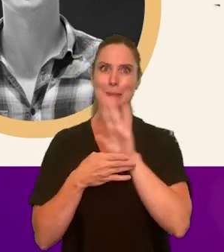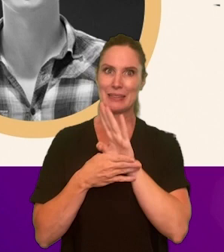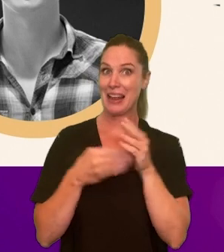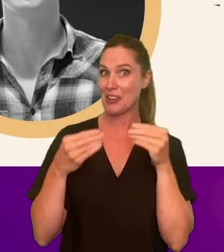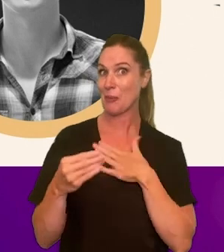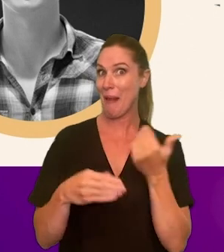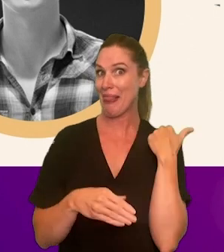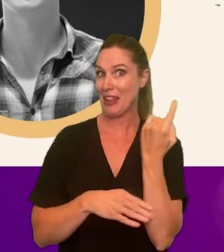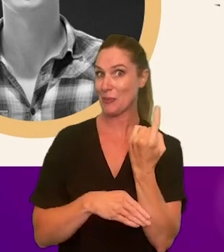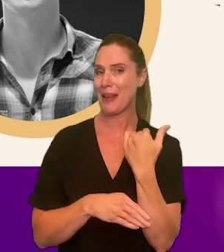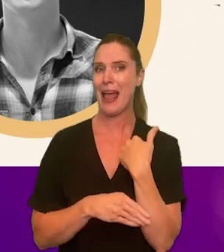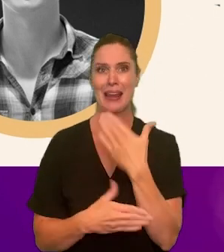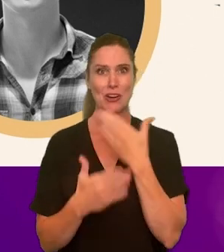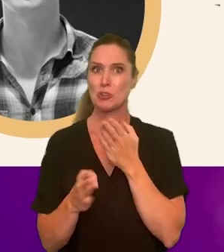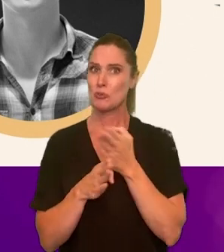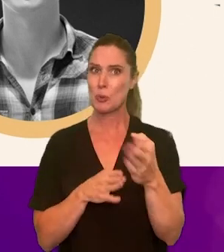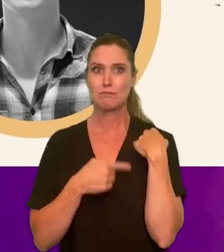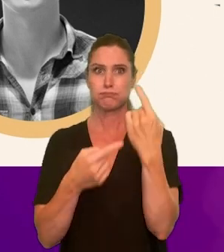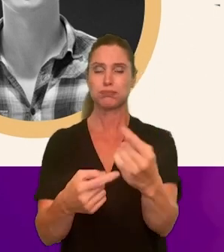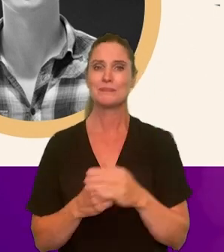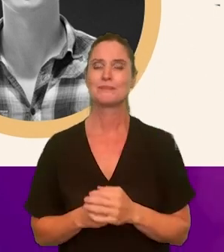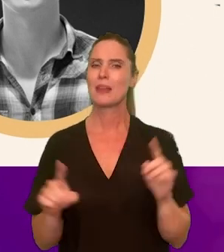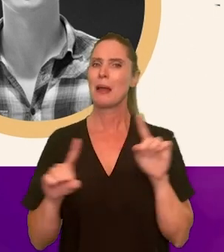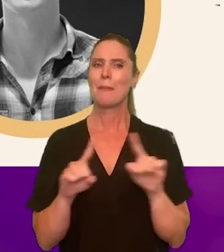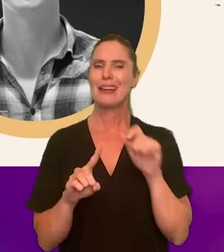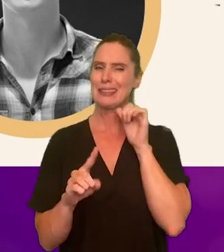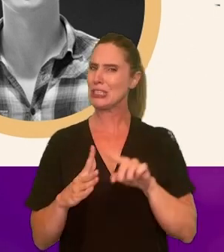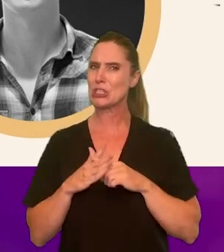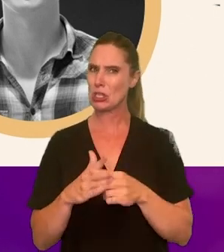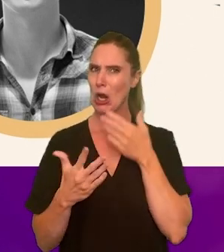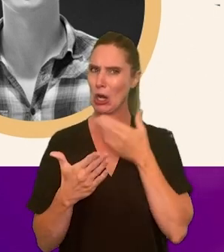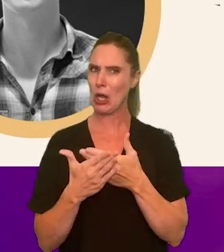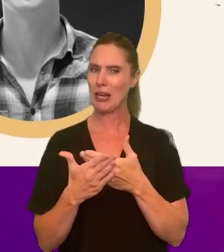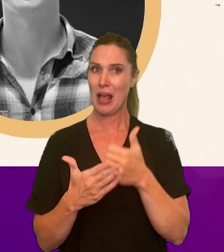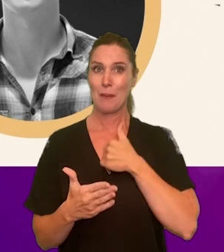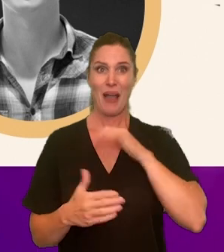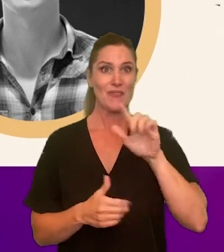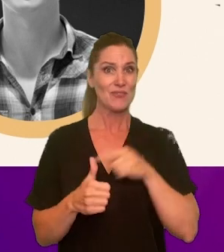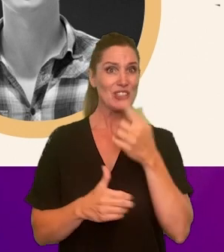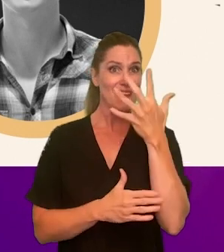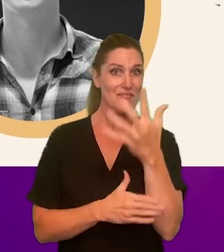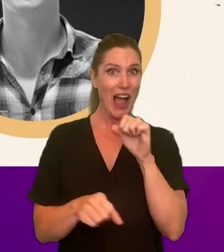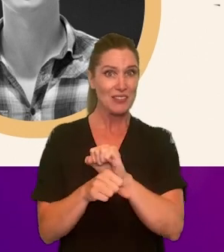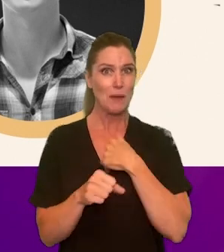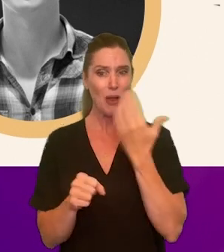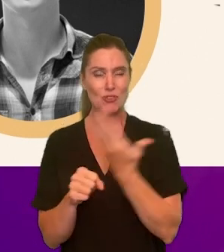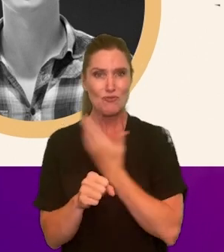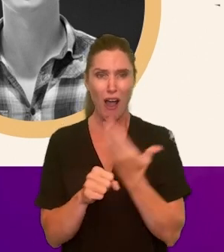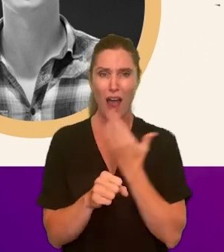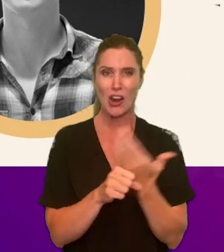and have had a pretty good career. However, it didn't start that way. I got fired from my first five jobs, which was both financially destabilising